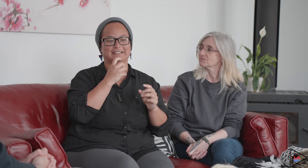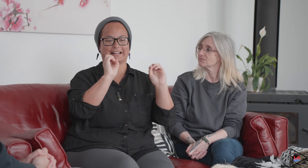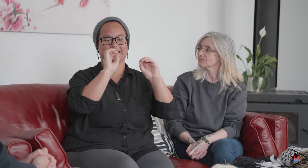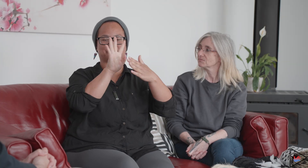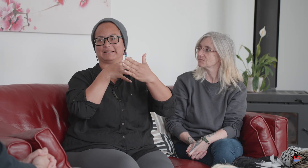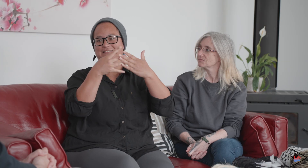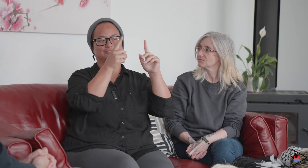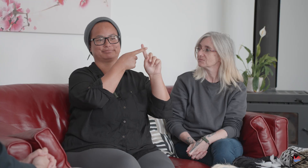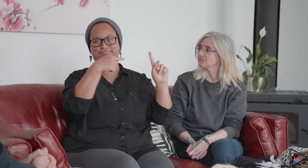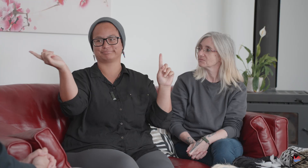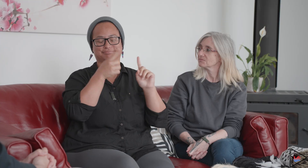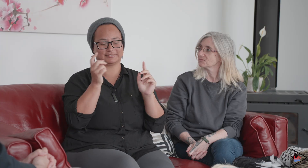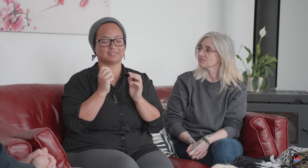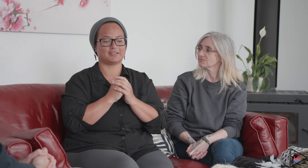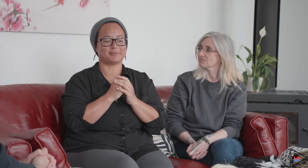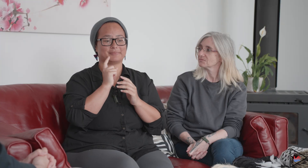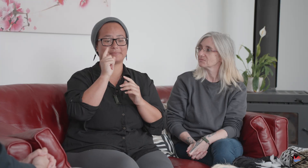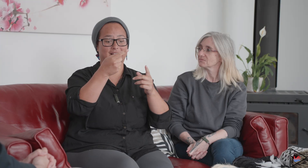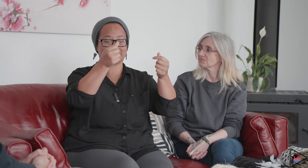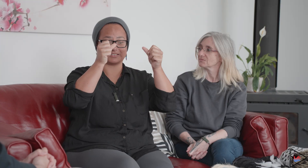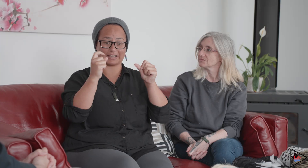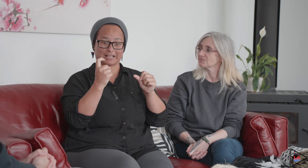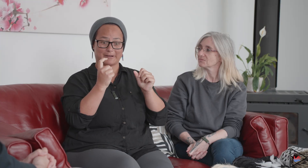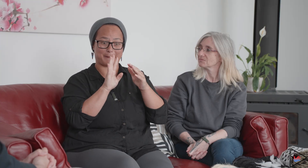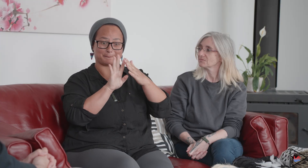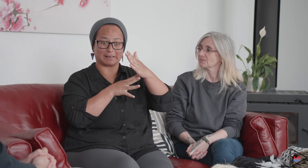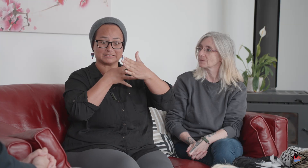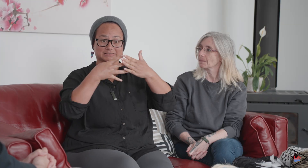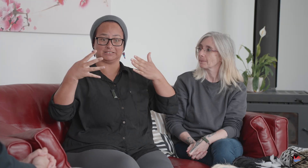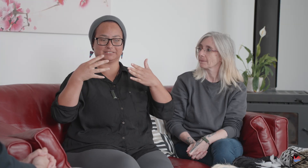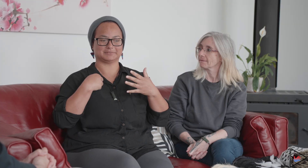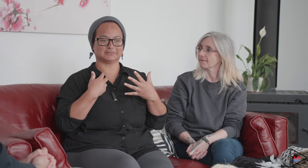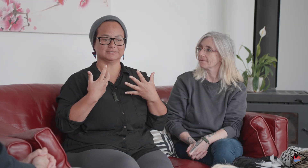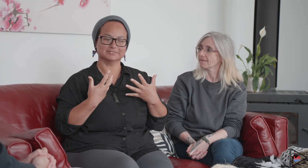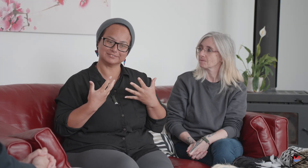straightforward when there's no pattern involved, the actual technique is fine, but